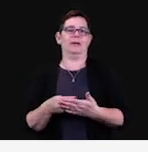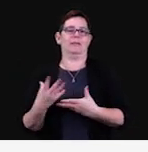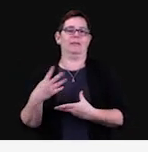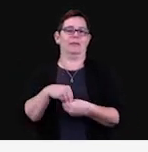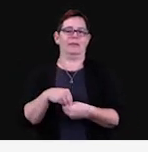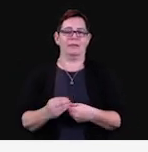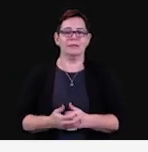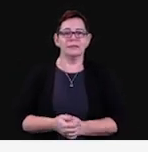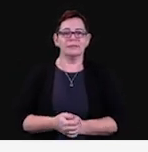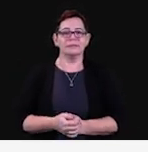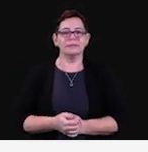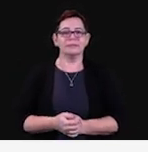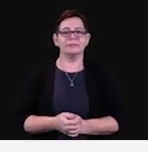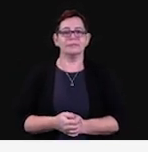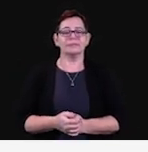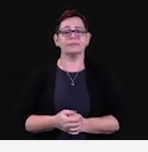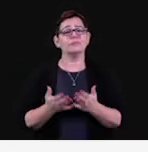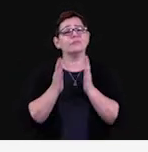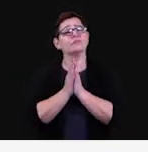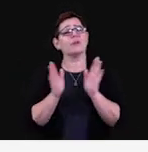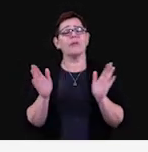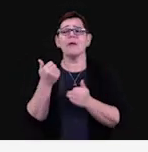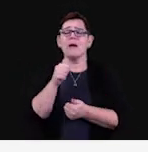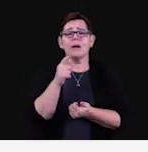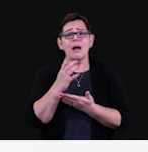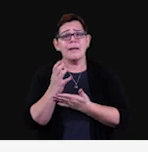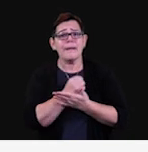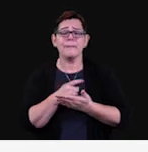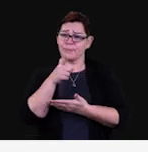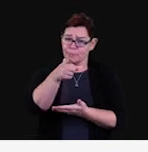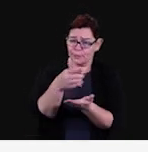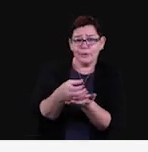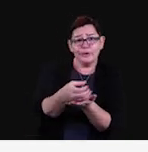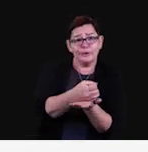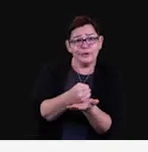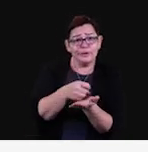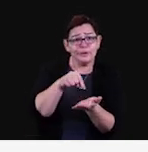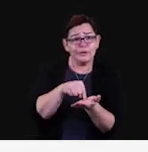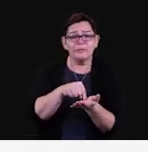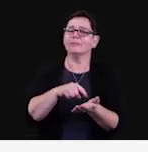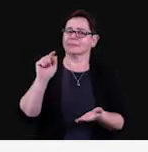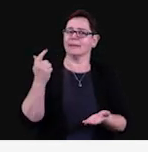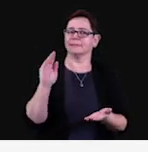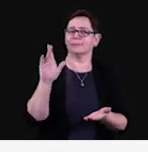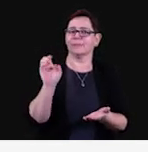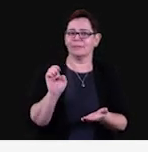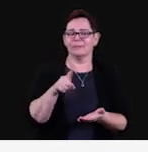Generally, any income you earn is taxable and you have to report it on your tax return.